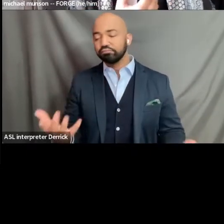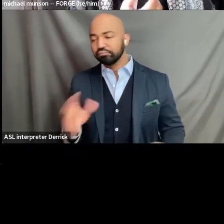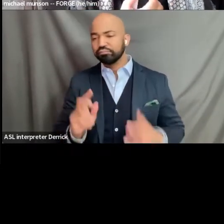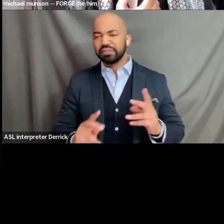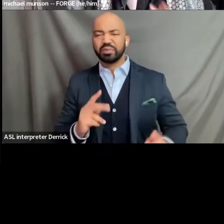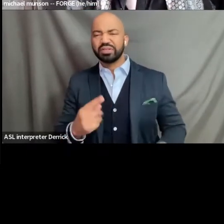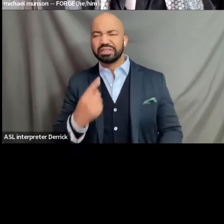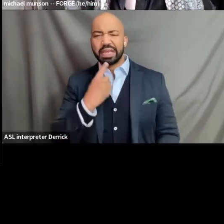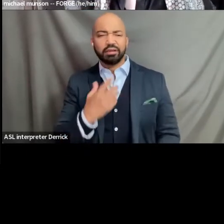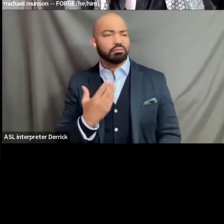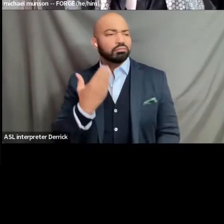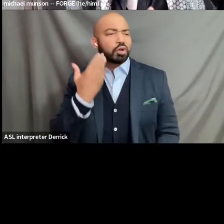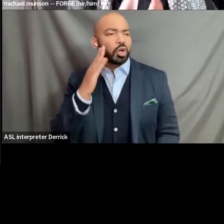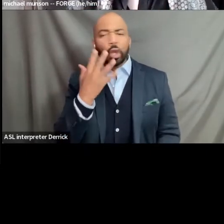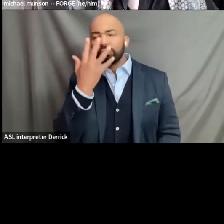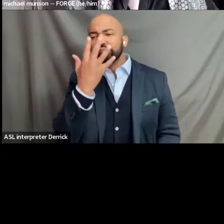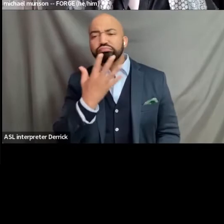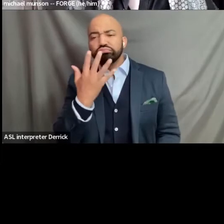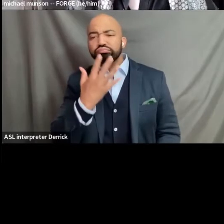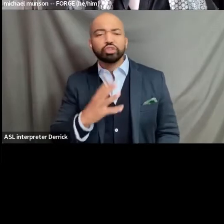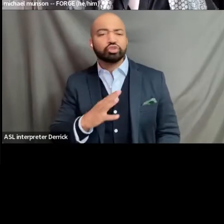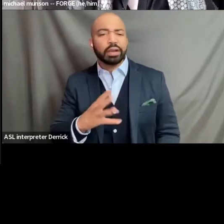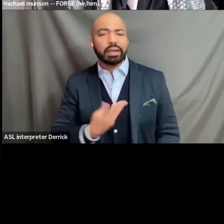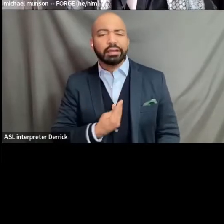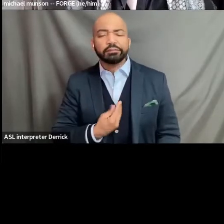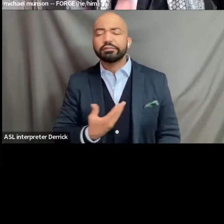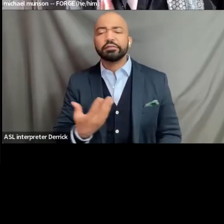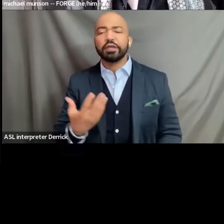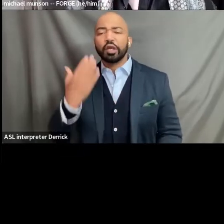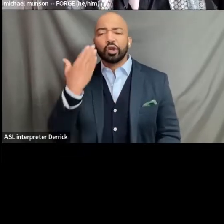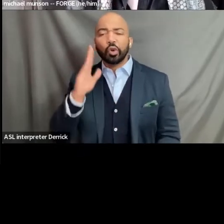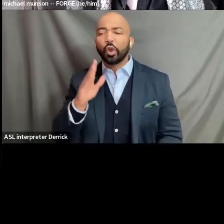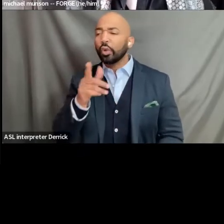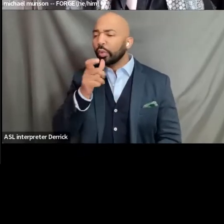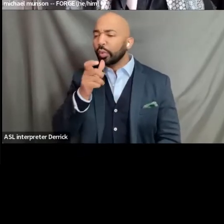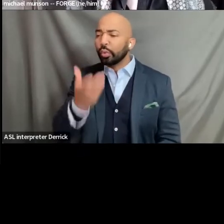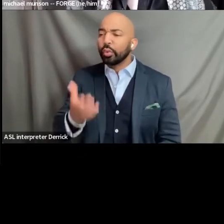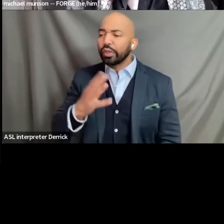"Well I don't know who trans people are, "I don't know what trans people look like." And my comment to this always,